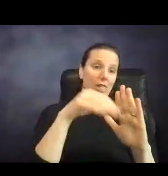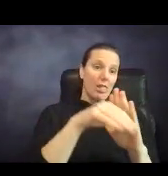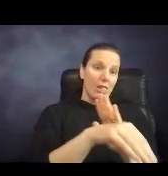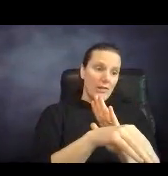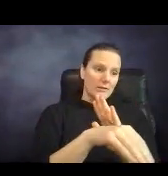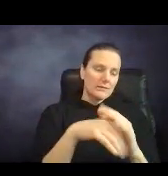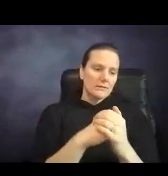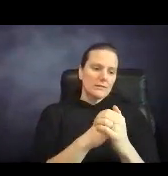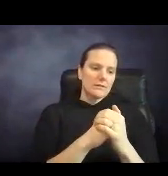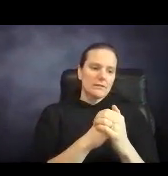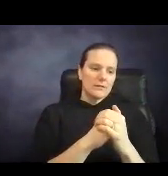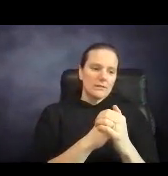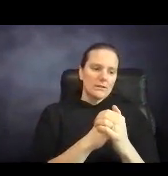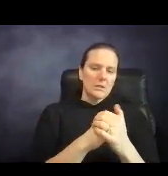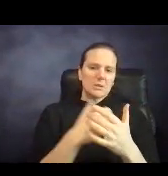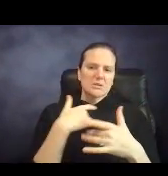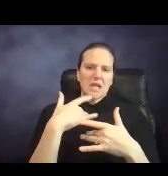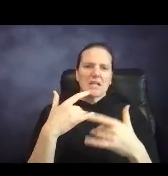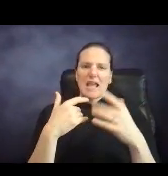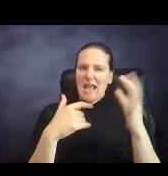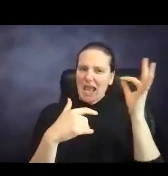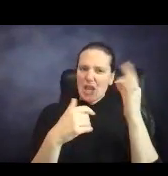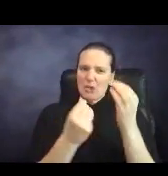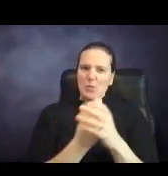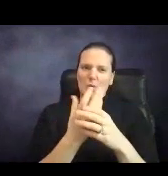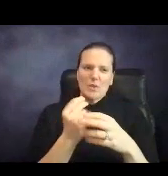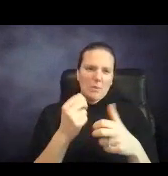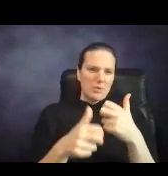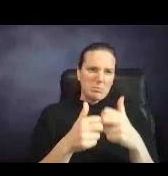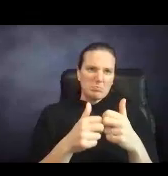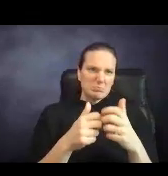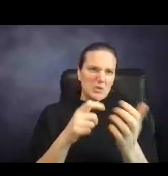But usually, usually hair growth is not a problem. 'cause we were starting so low and going slowly.